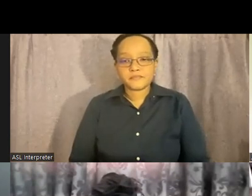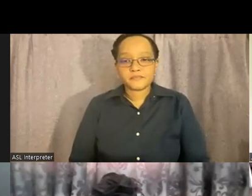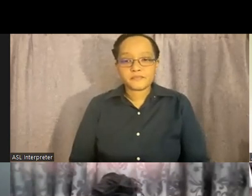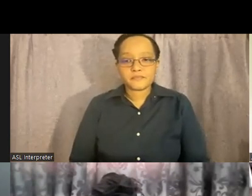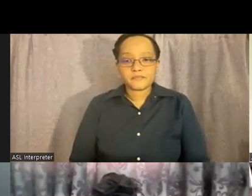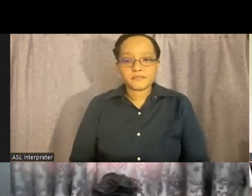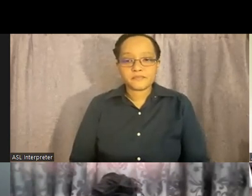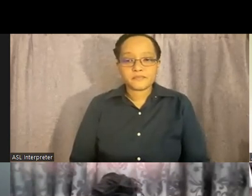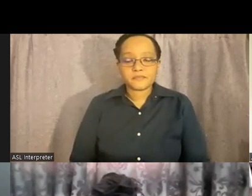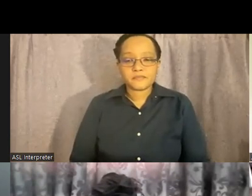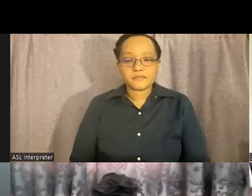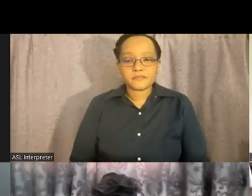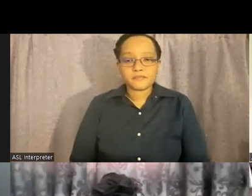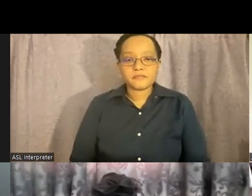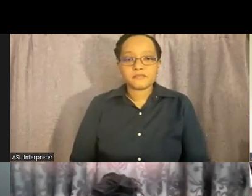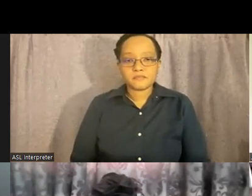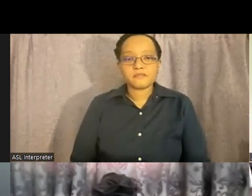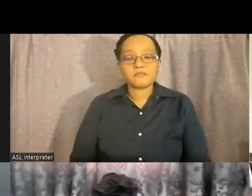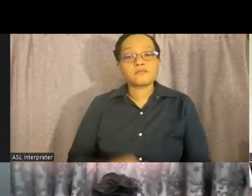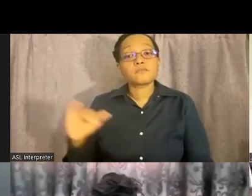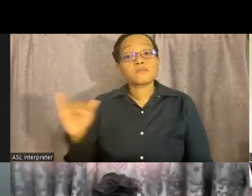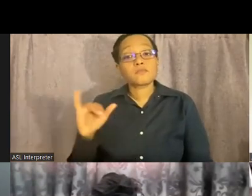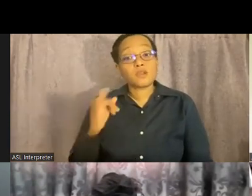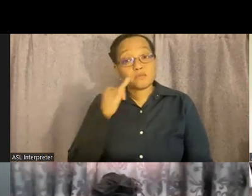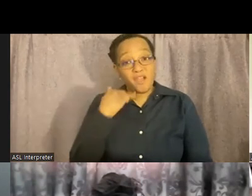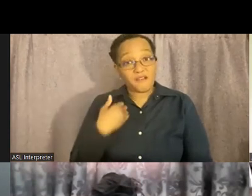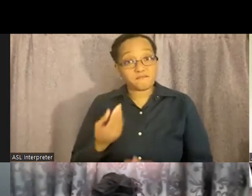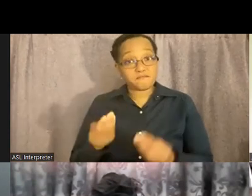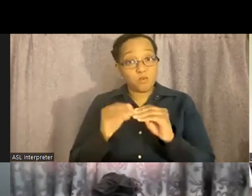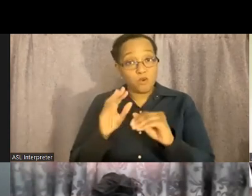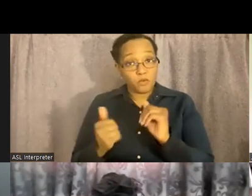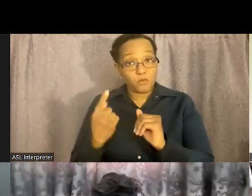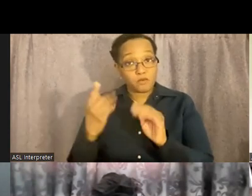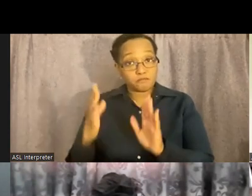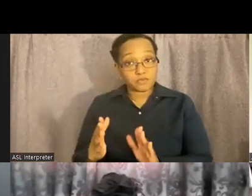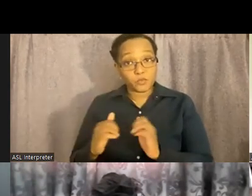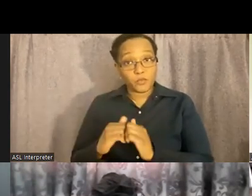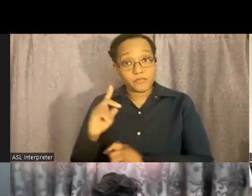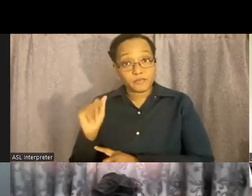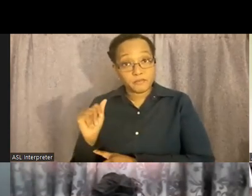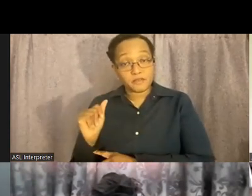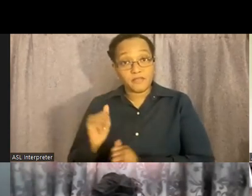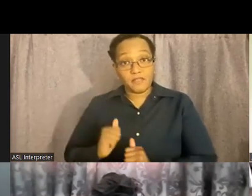there are more than one person with a disability living in one site, it could be much easier